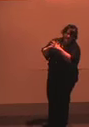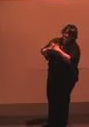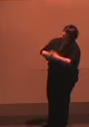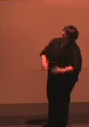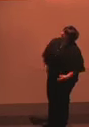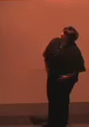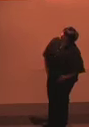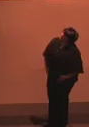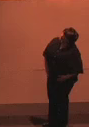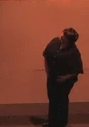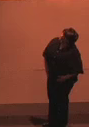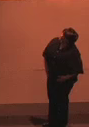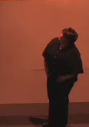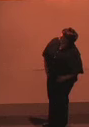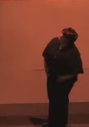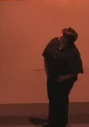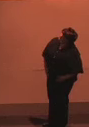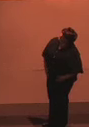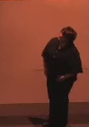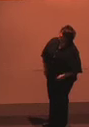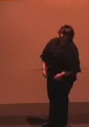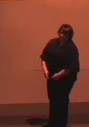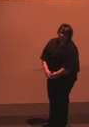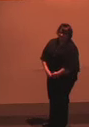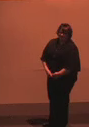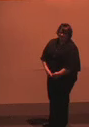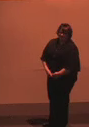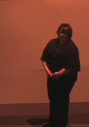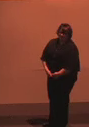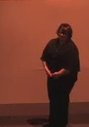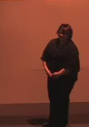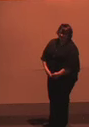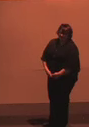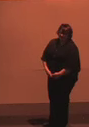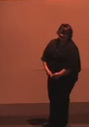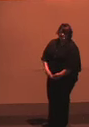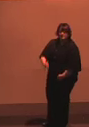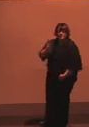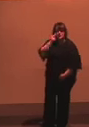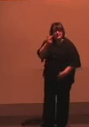compared to this size of the people and trees above.